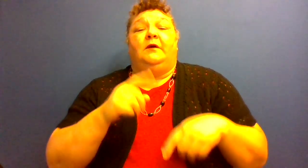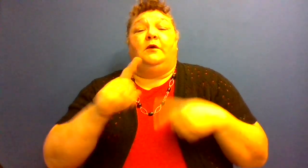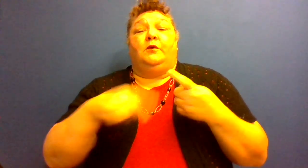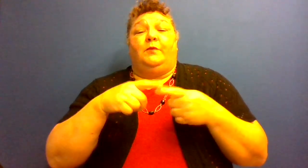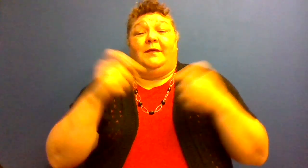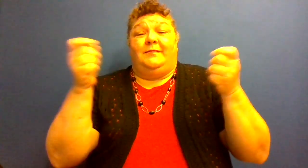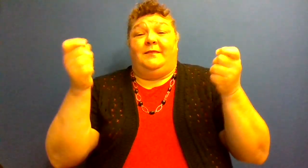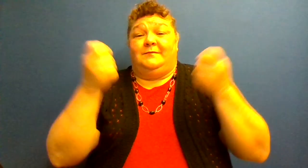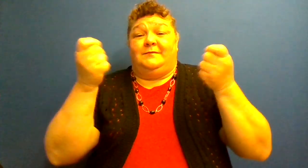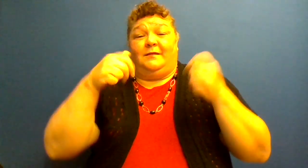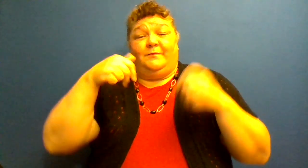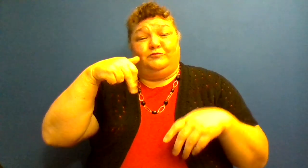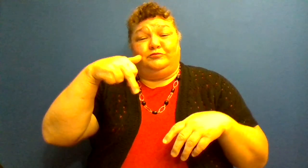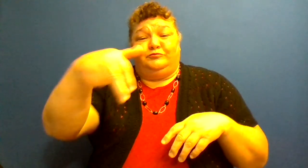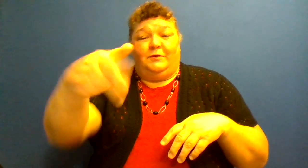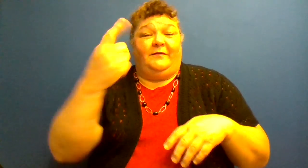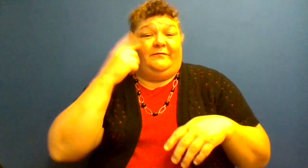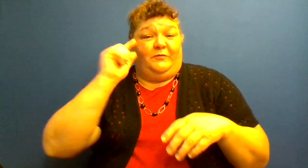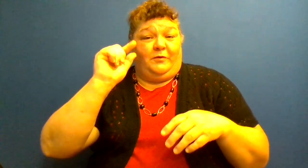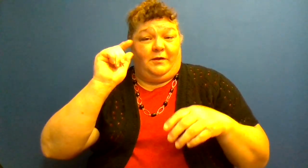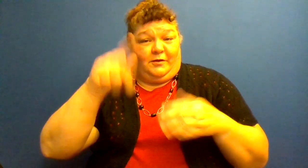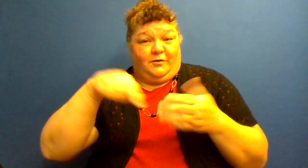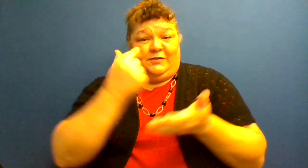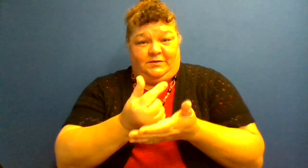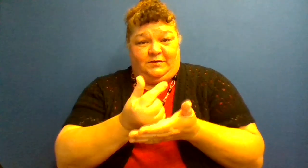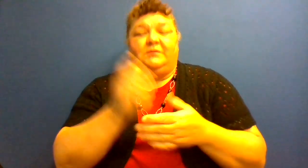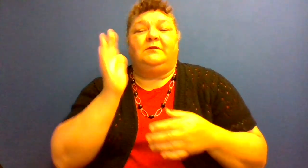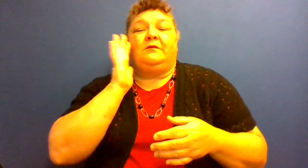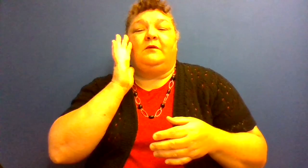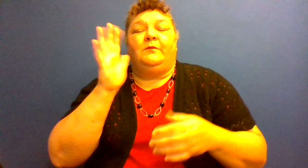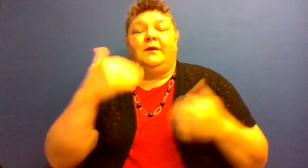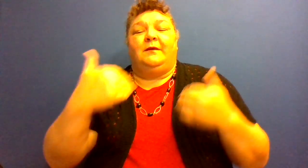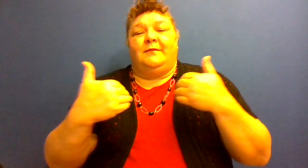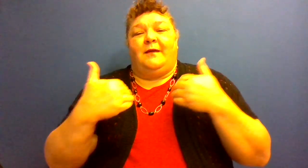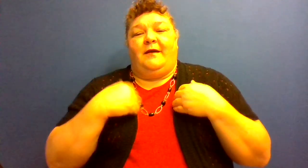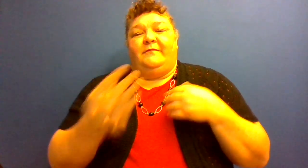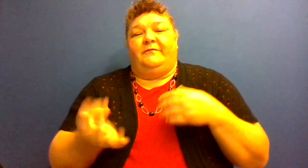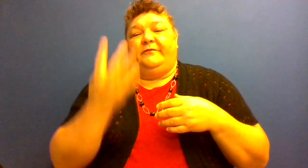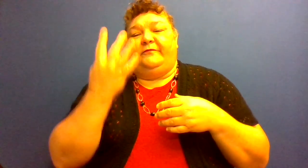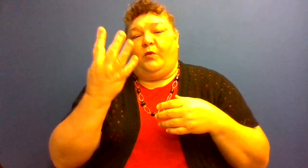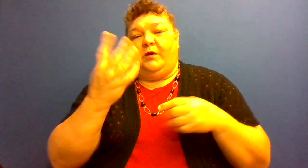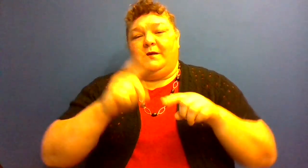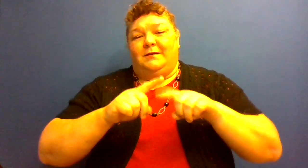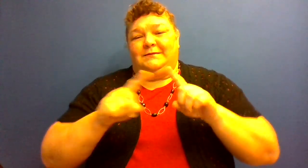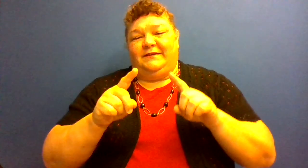When they walk across the stage for graduation, they will have four different things they